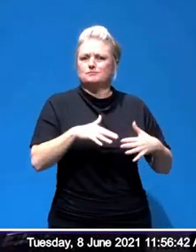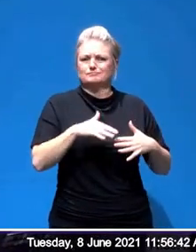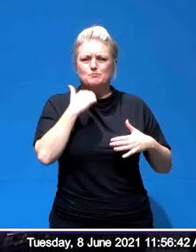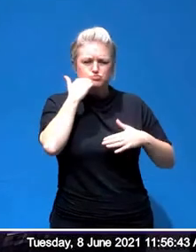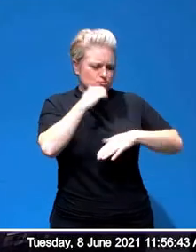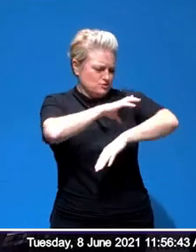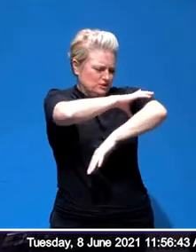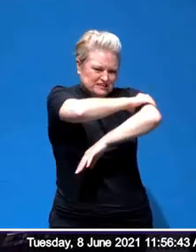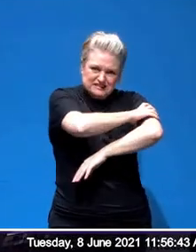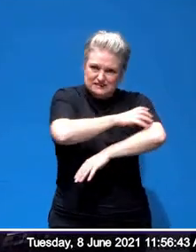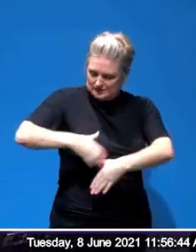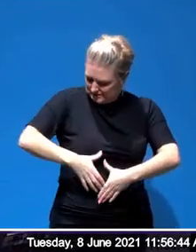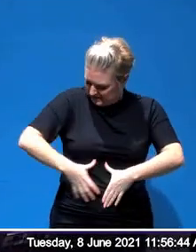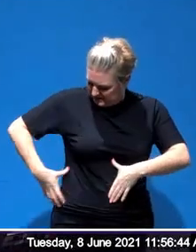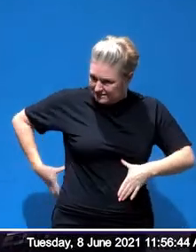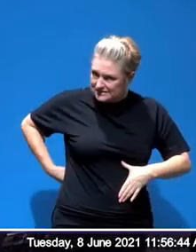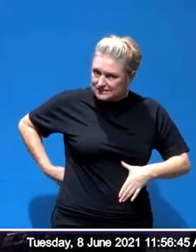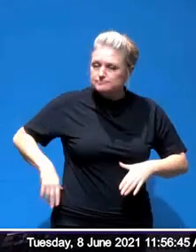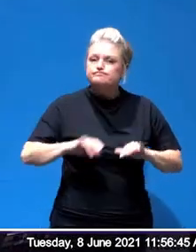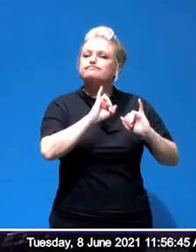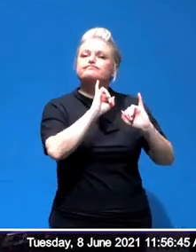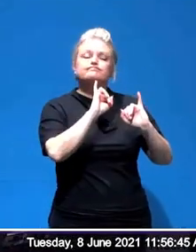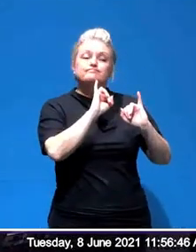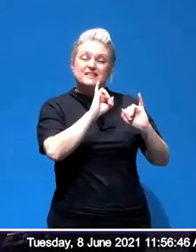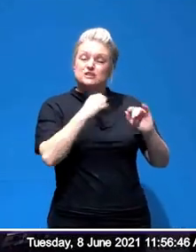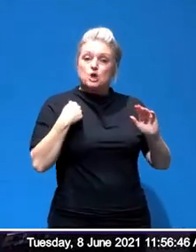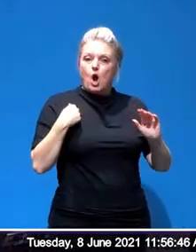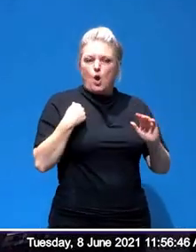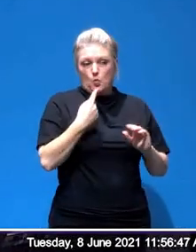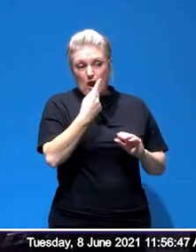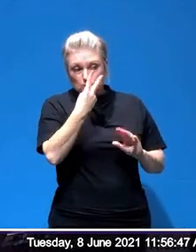We had been expressing concerns about his care for the past few years but this was major.